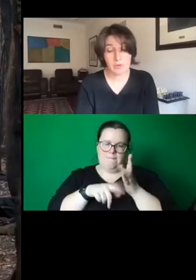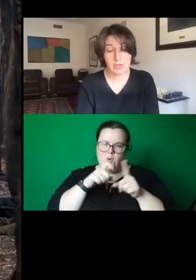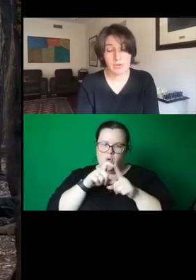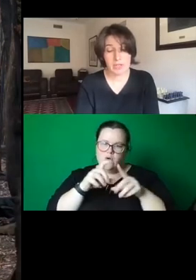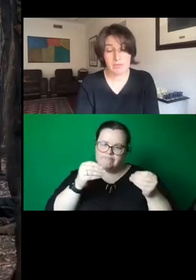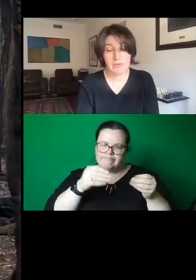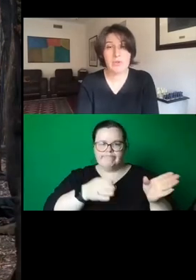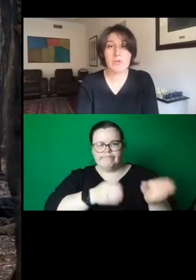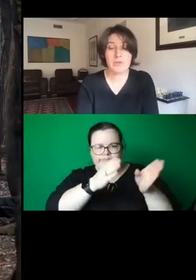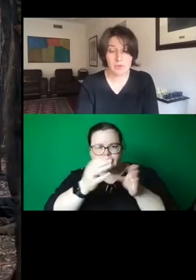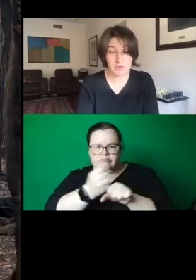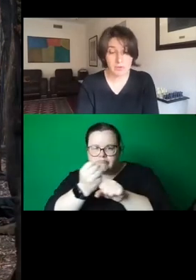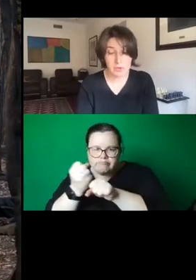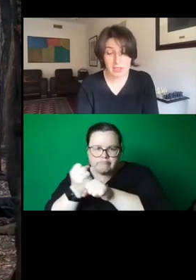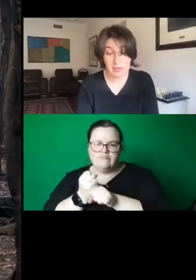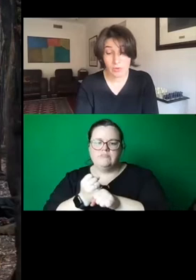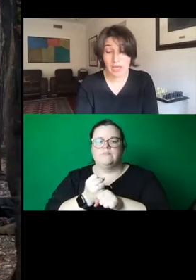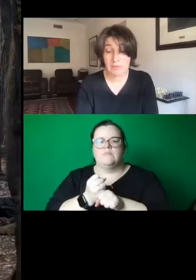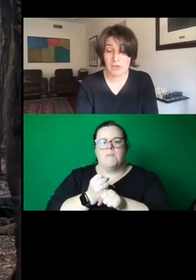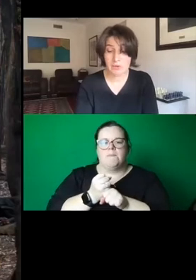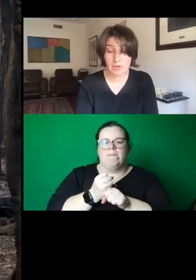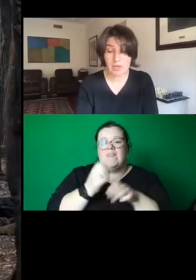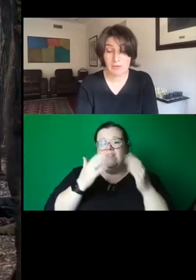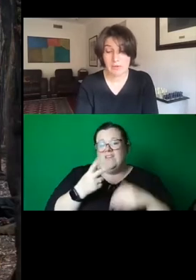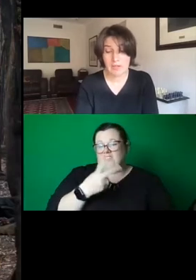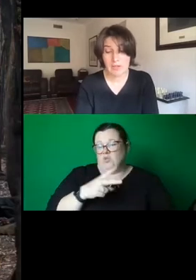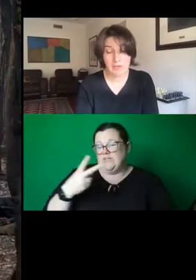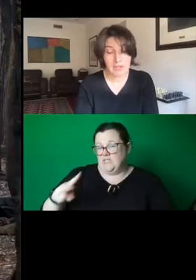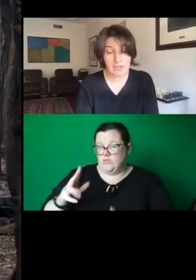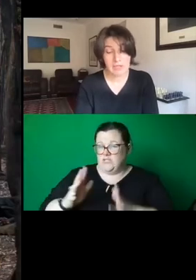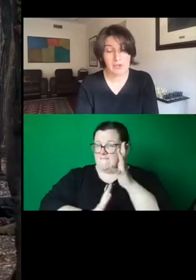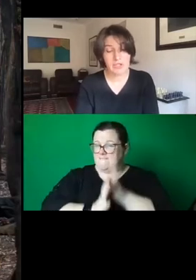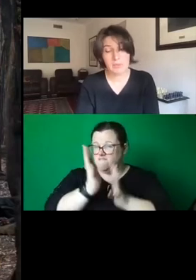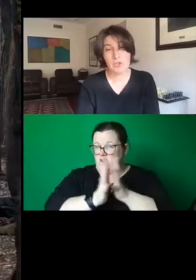together with photographer lucy foster who helped me to photograph video and video this project